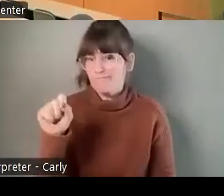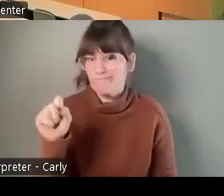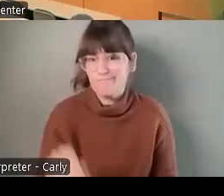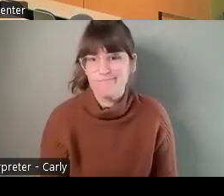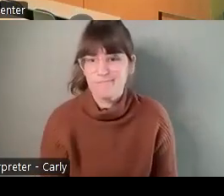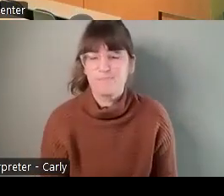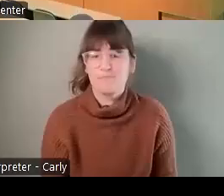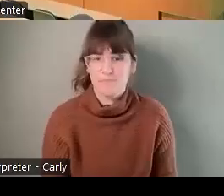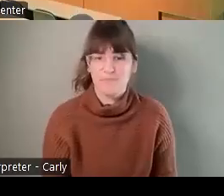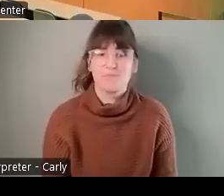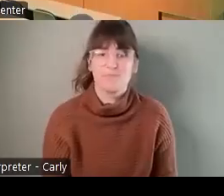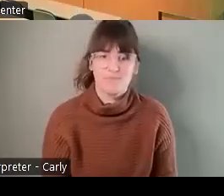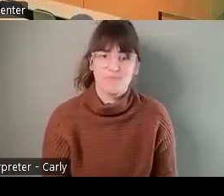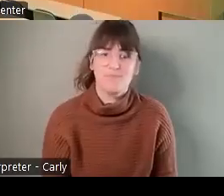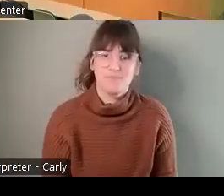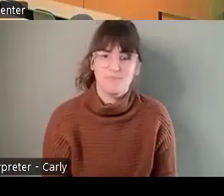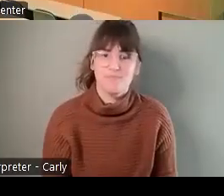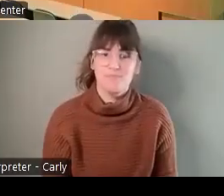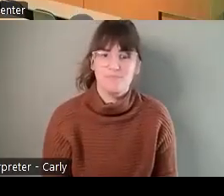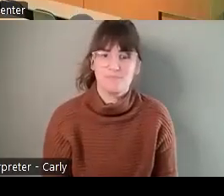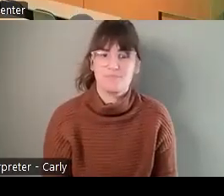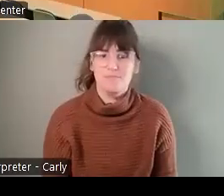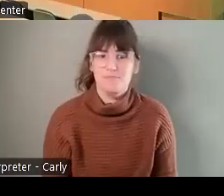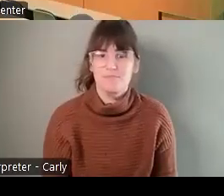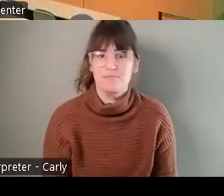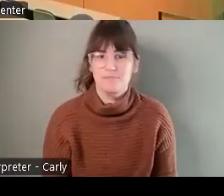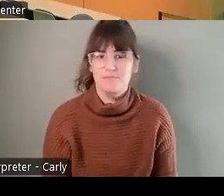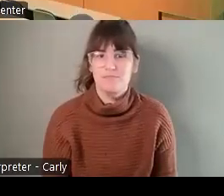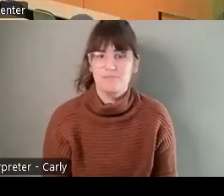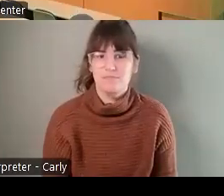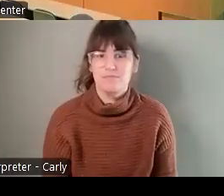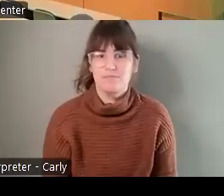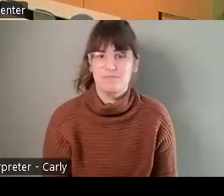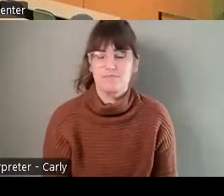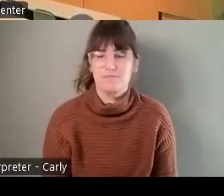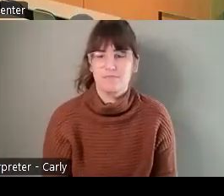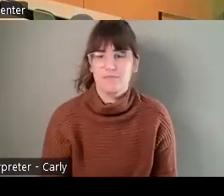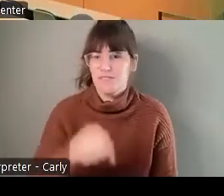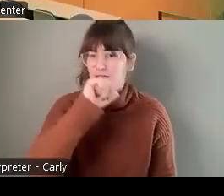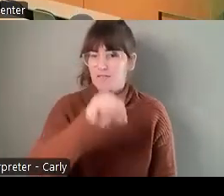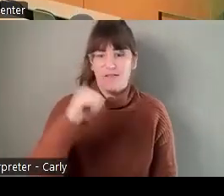right and we we also do really want I love the question I love the idea of trying to think what